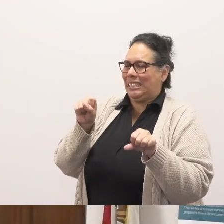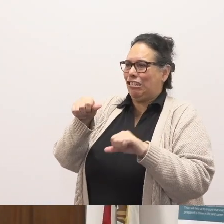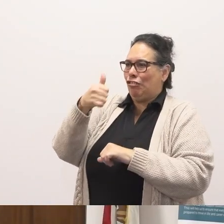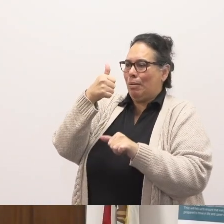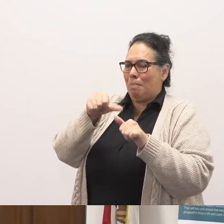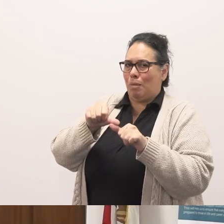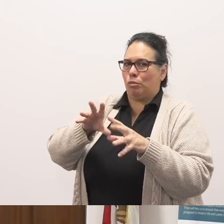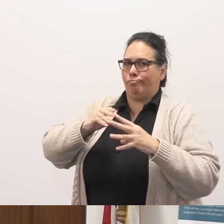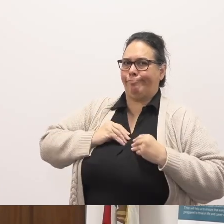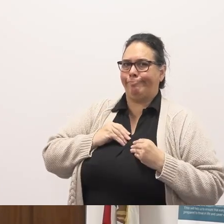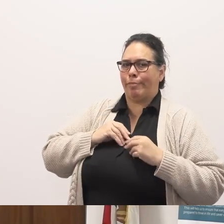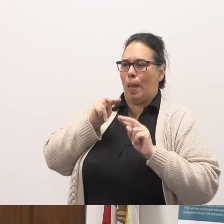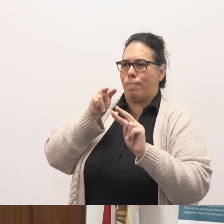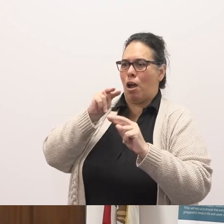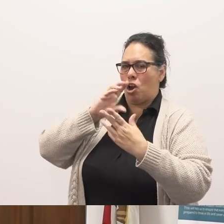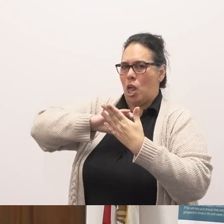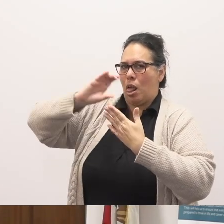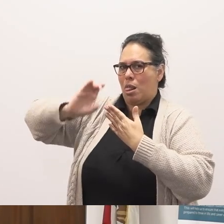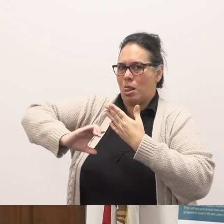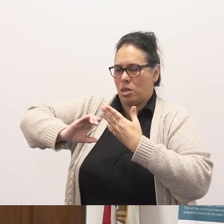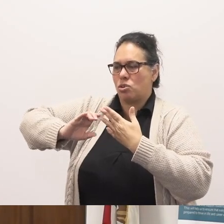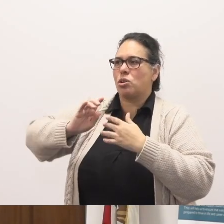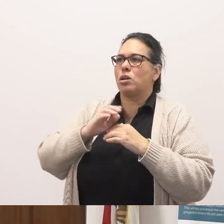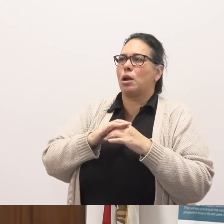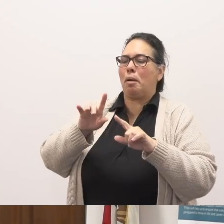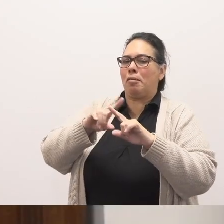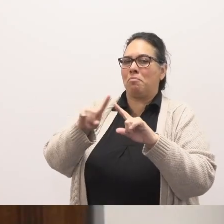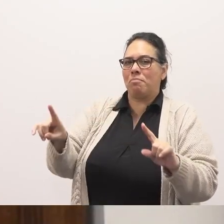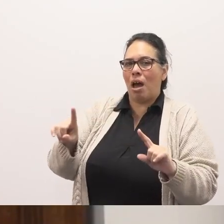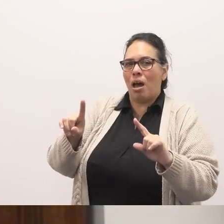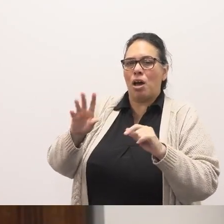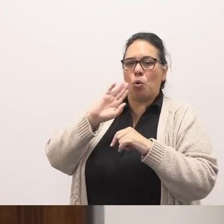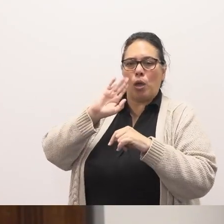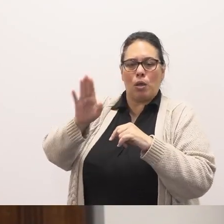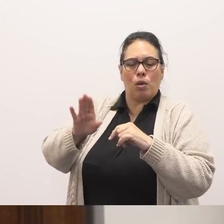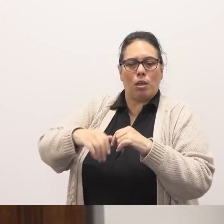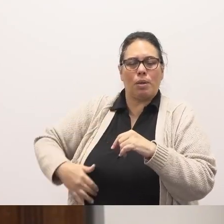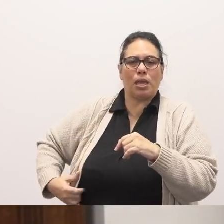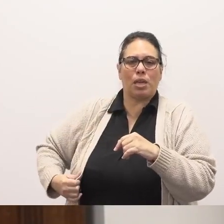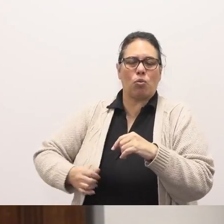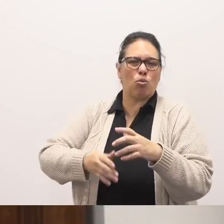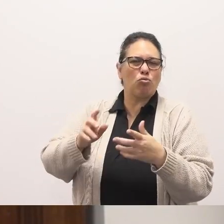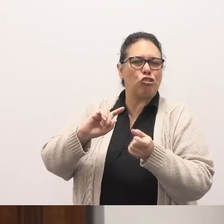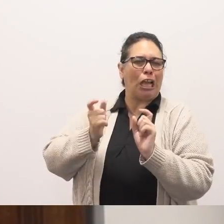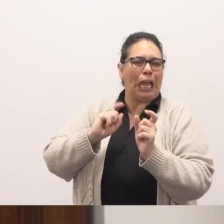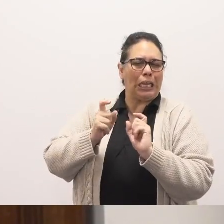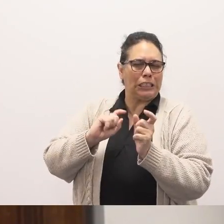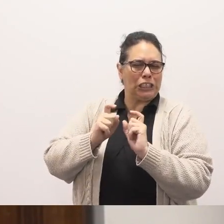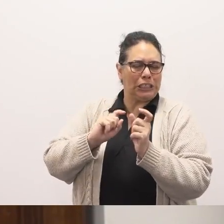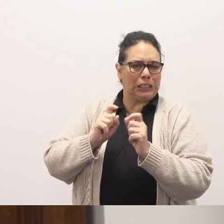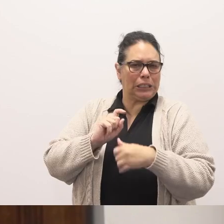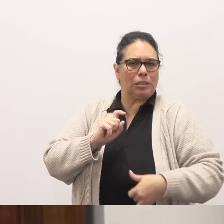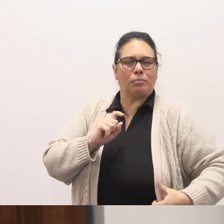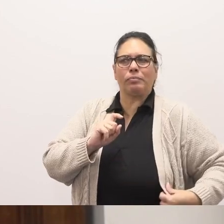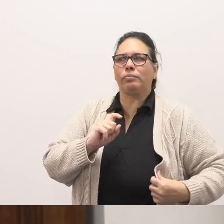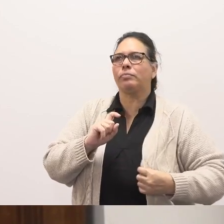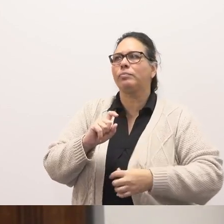a monitoring calendar, but we are going through some changes and upgrades